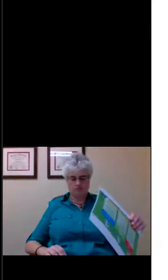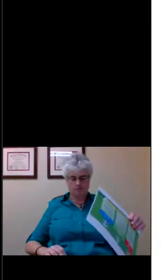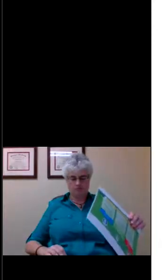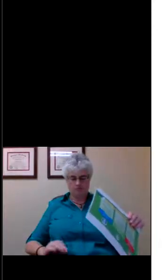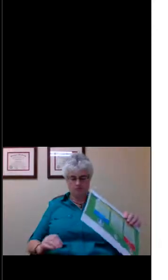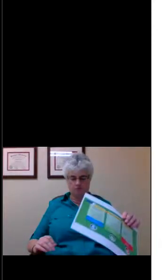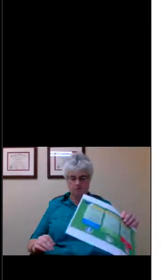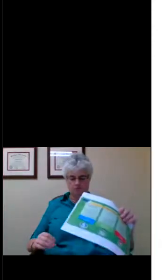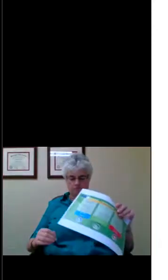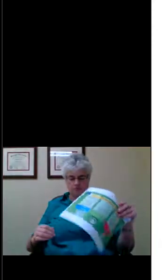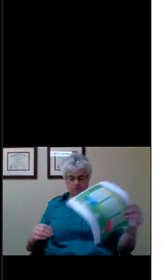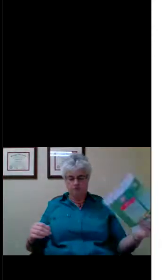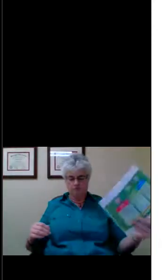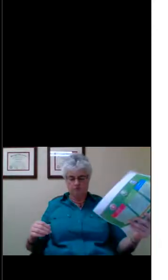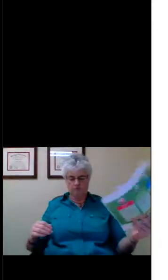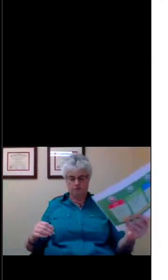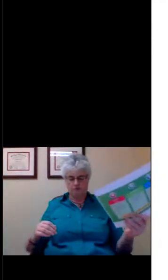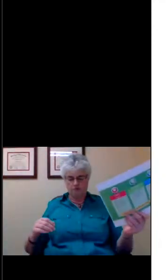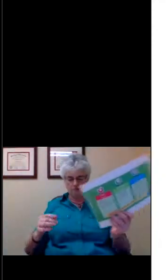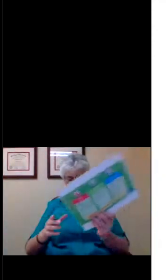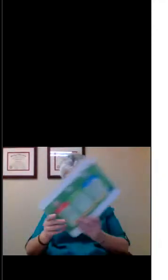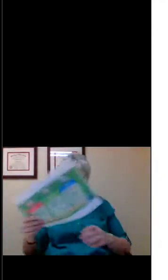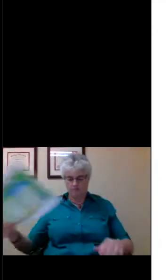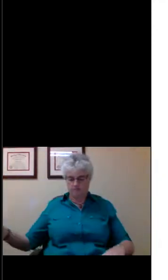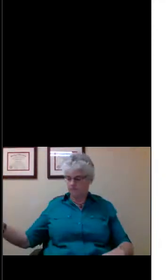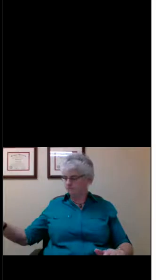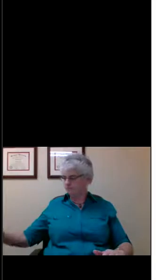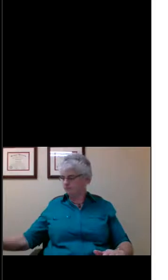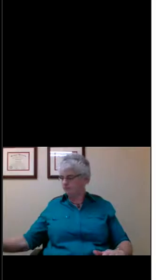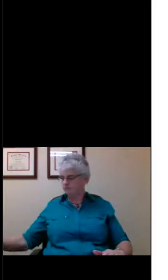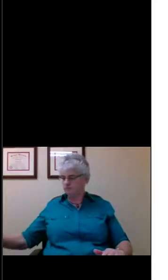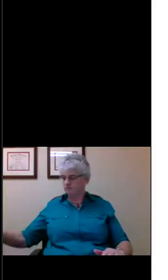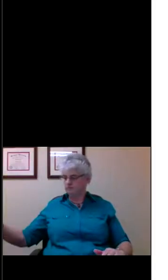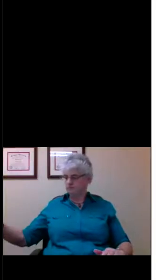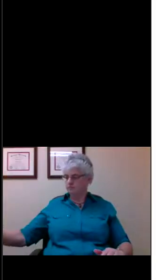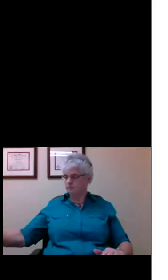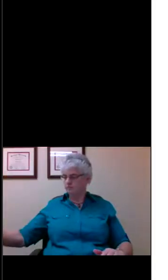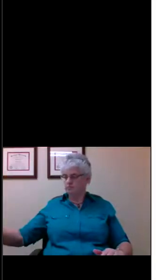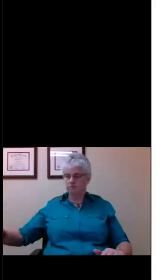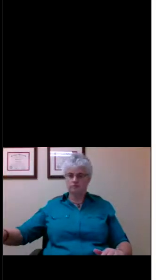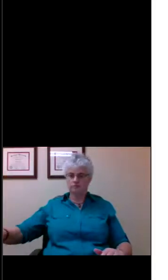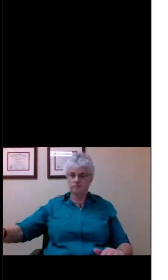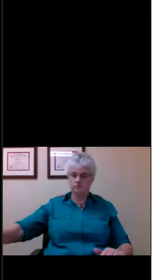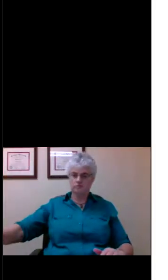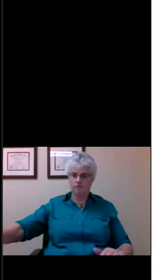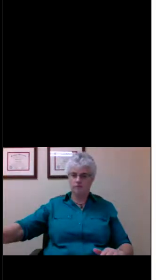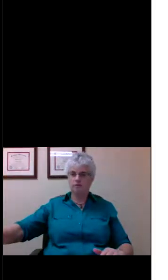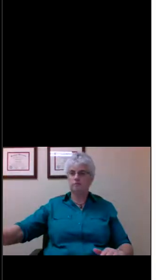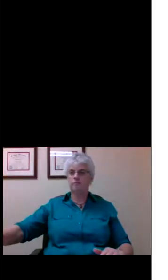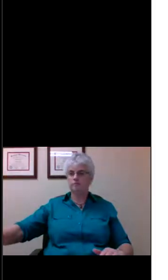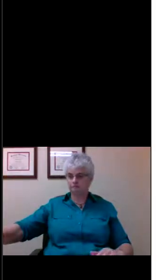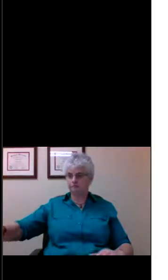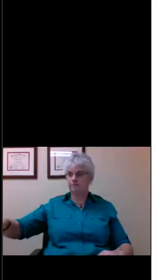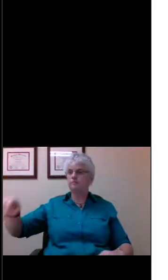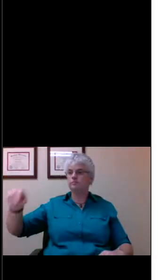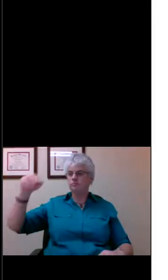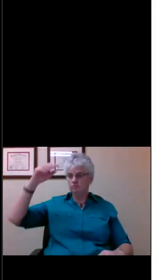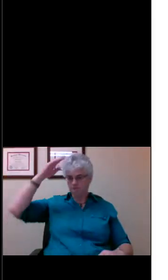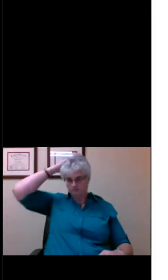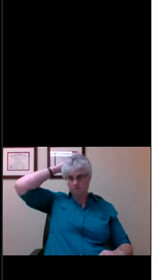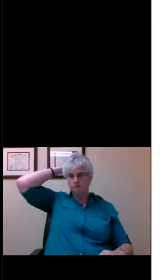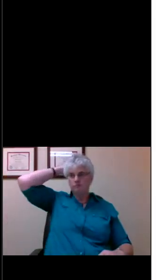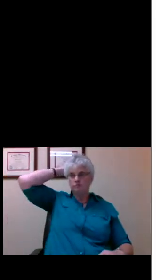Cierra: I think we can go full steam ahead and if anybody has any questions we'll catch it on the next one.